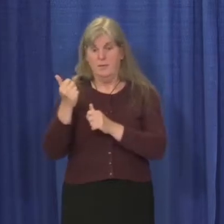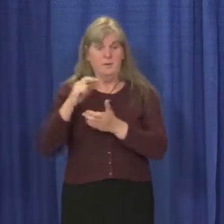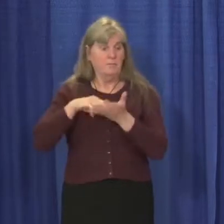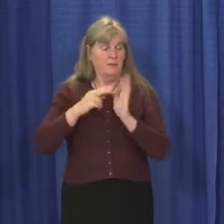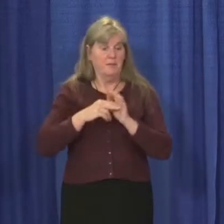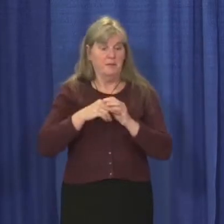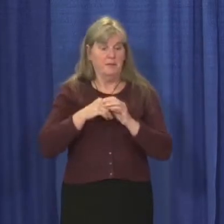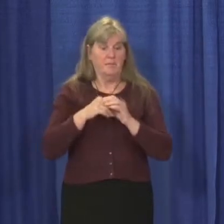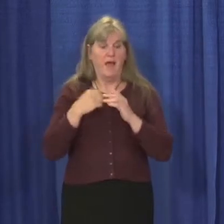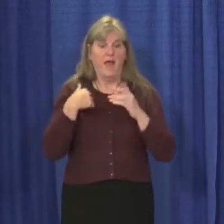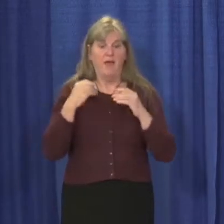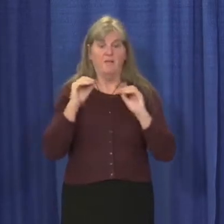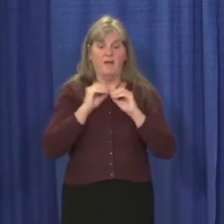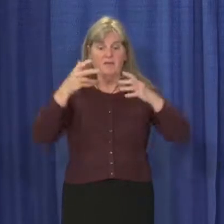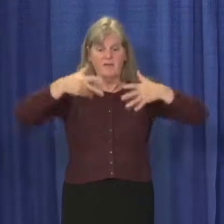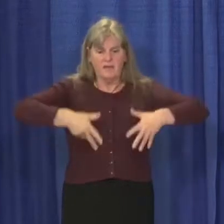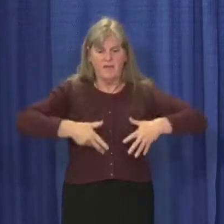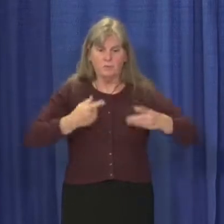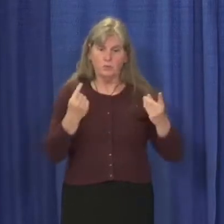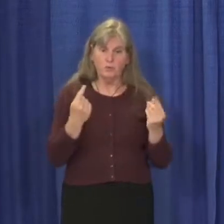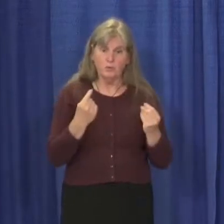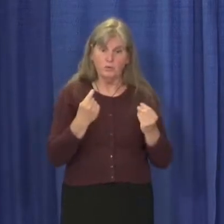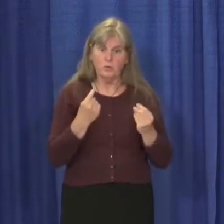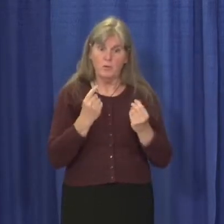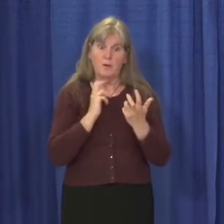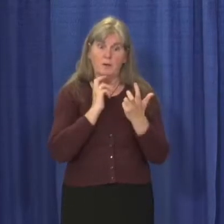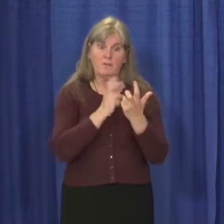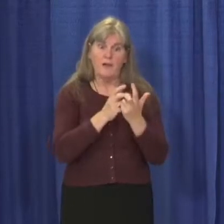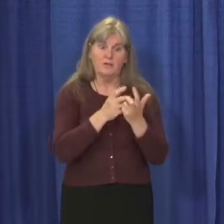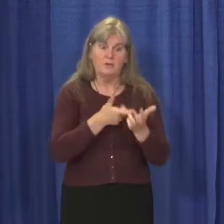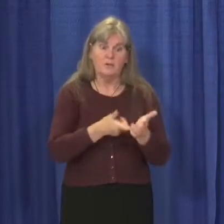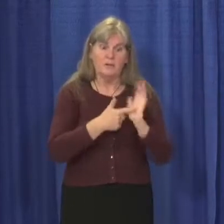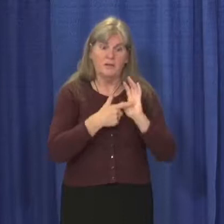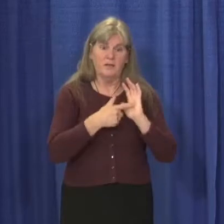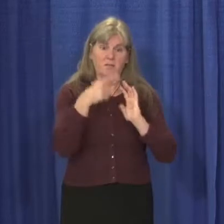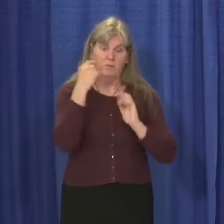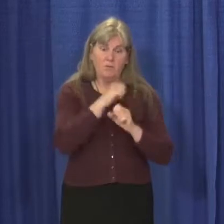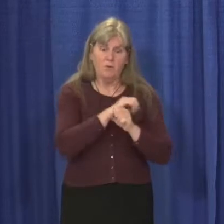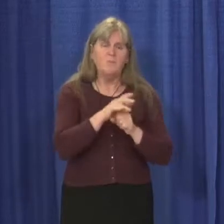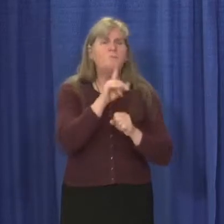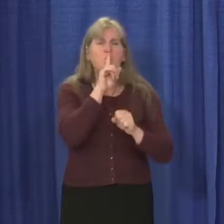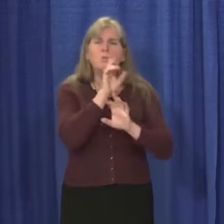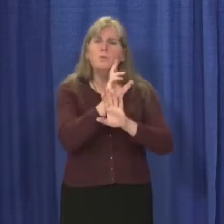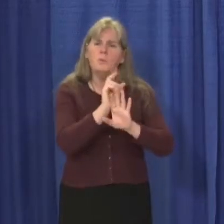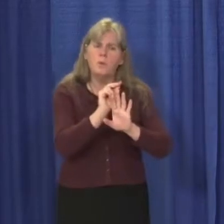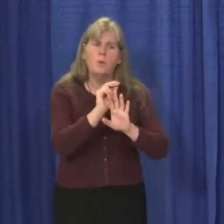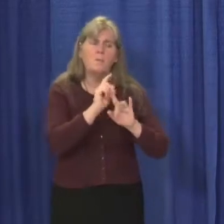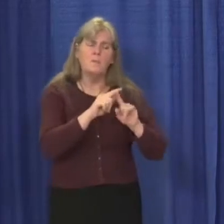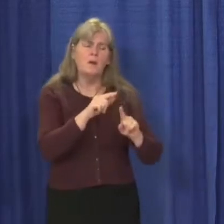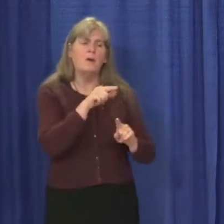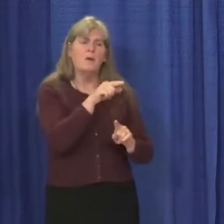It means we are integrating COVID control into our normal